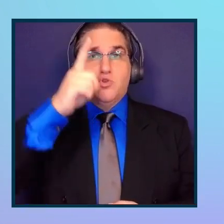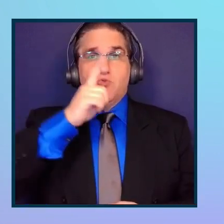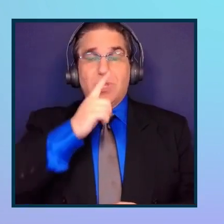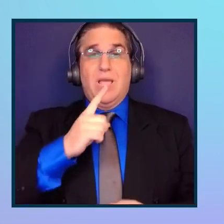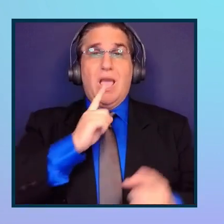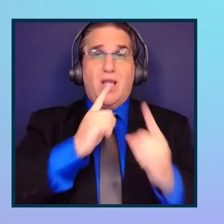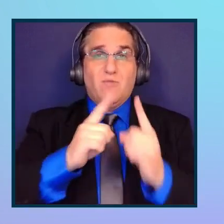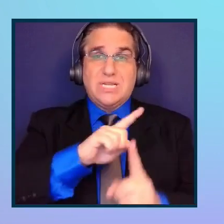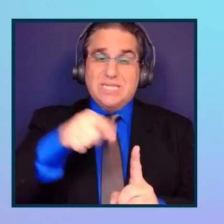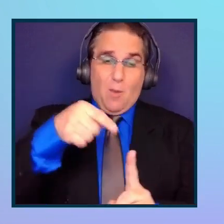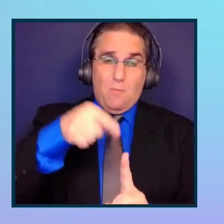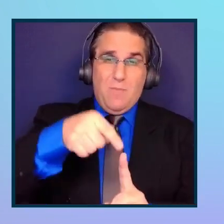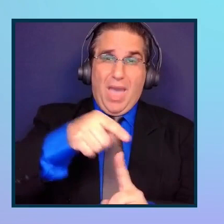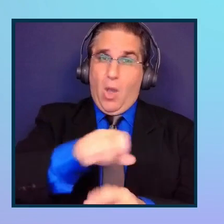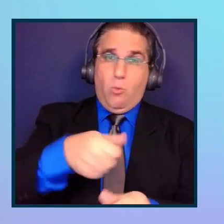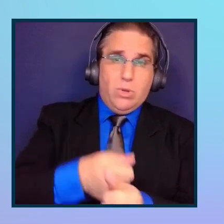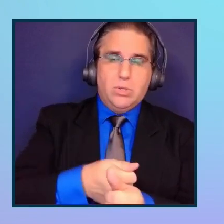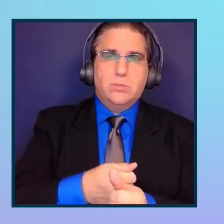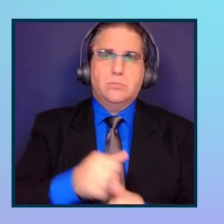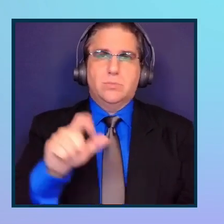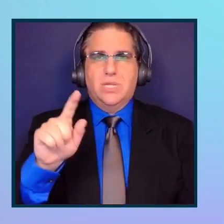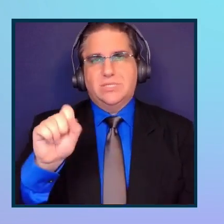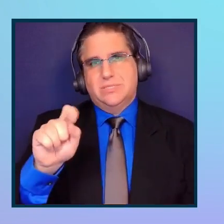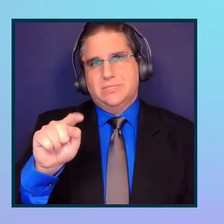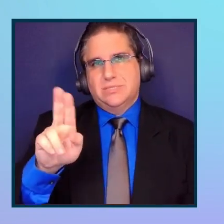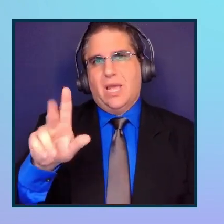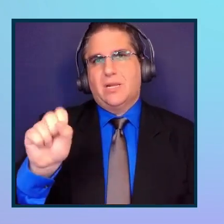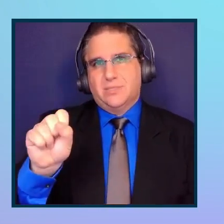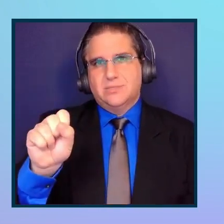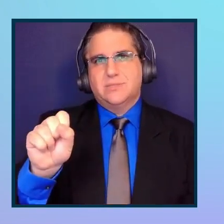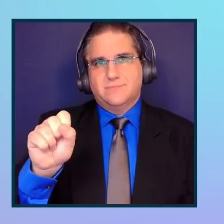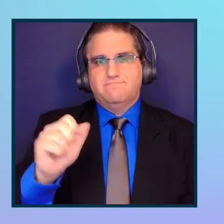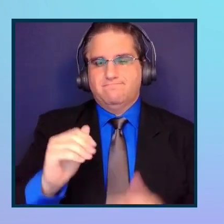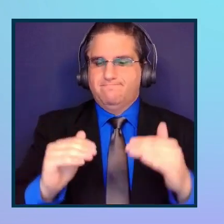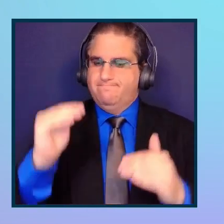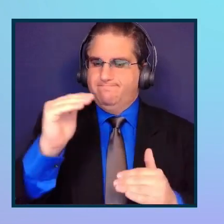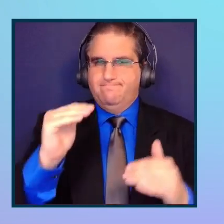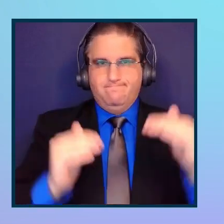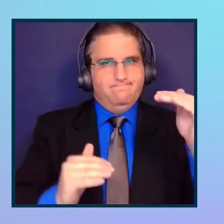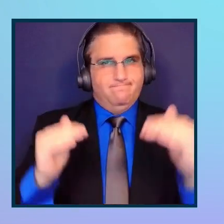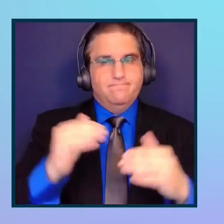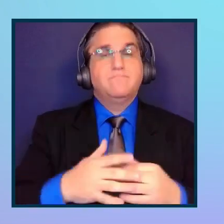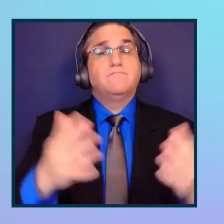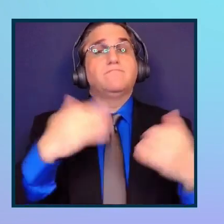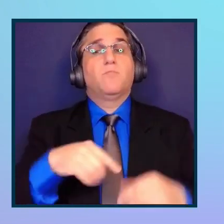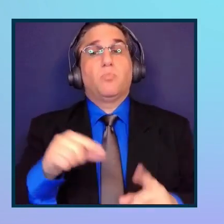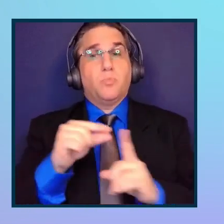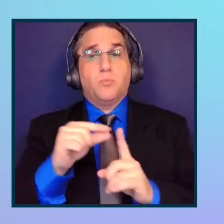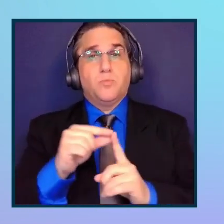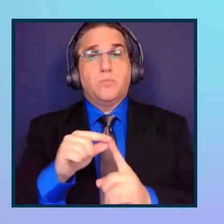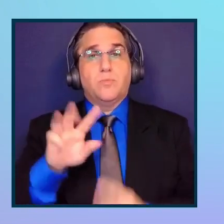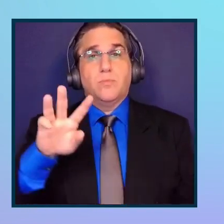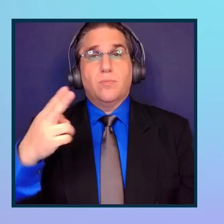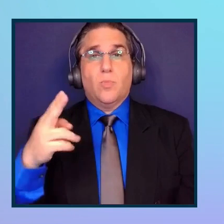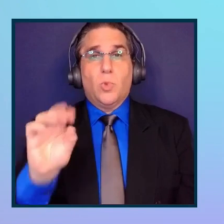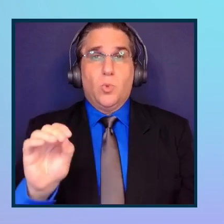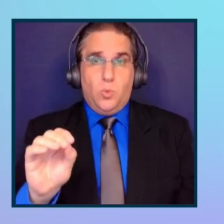The next word, which goes right to this is the word who, so I'll lead on this one and then I'll pitch it over to Liz.